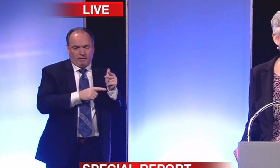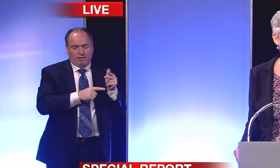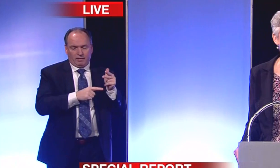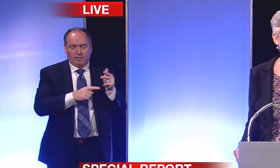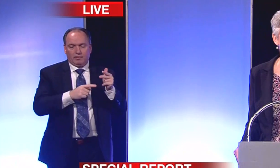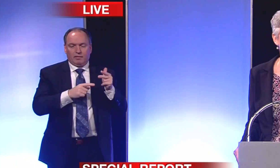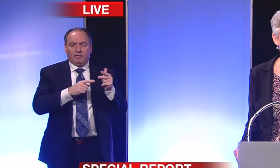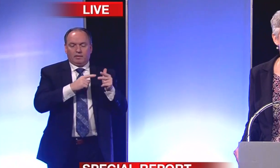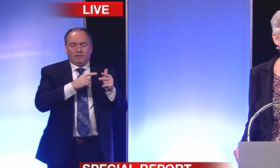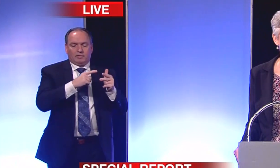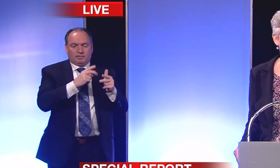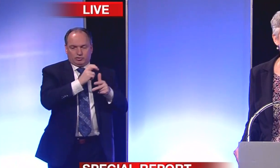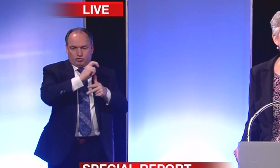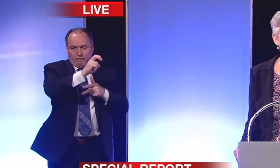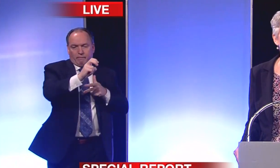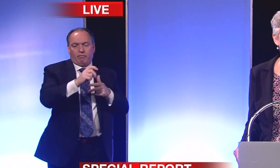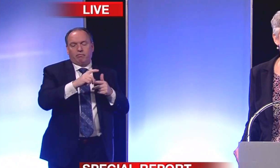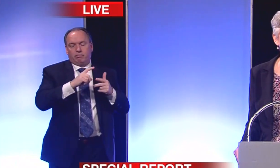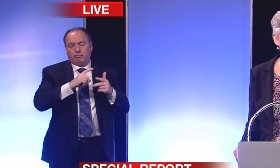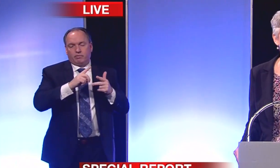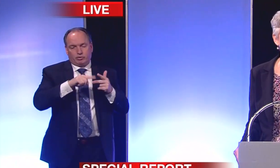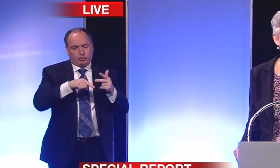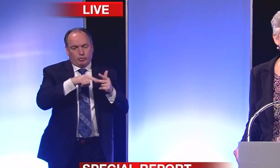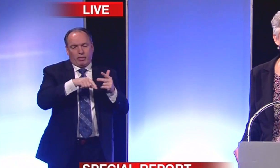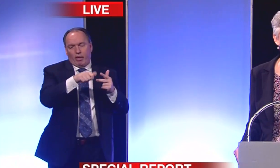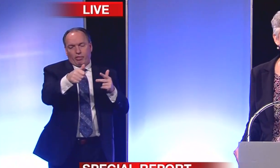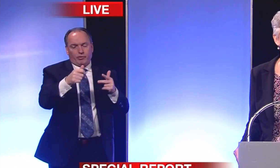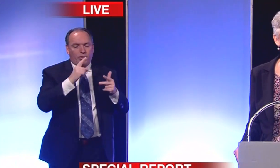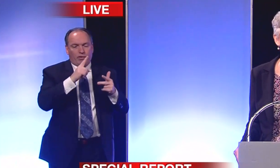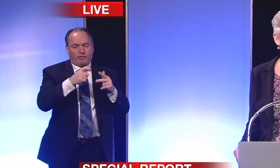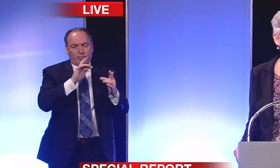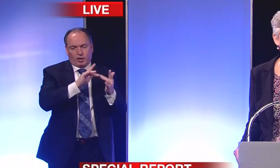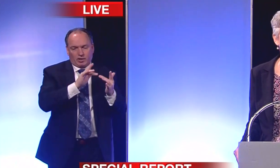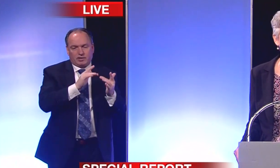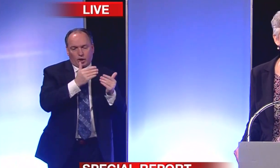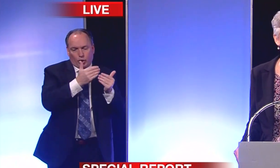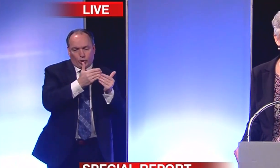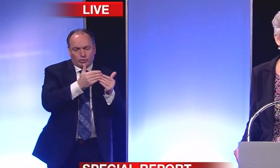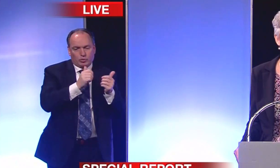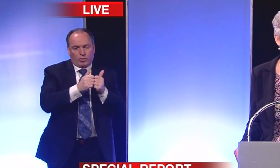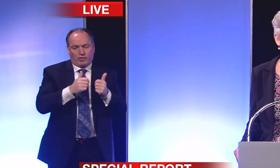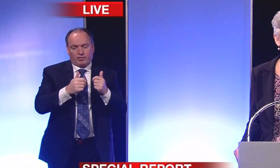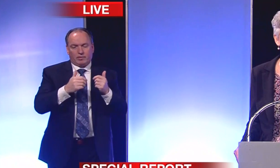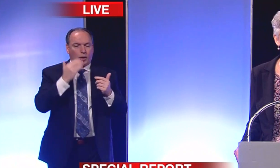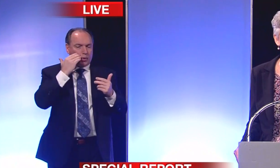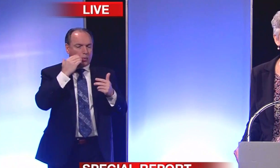PICKING UP COVID-19 AND BRING IT BACK TO ERIE COUNTY.